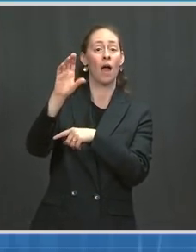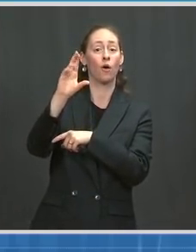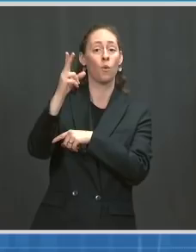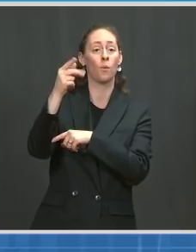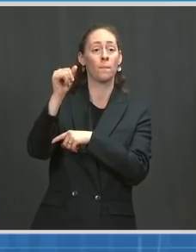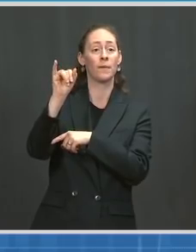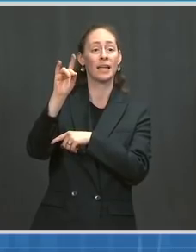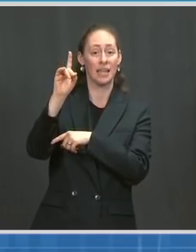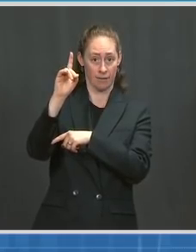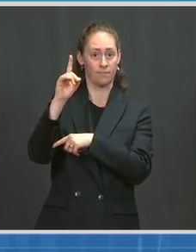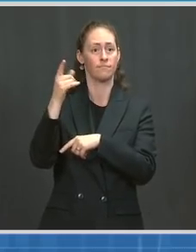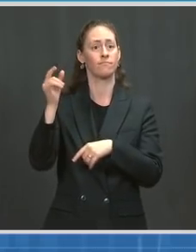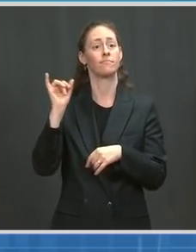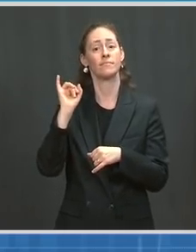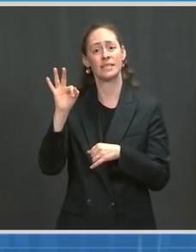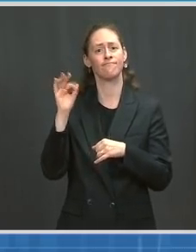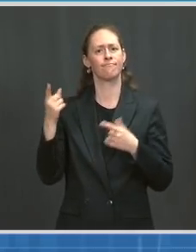are 14 percent more likely to get a match.